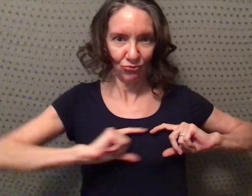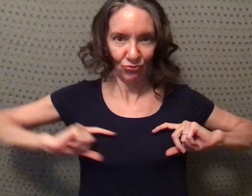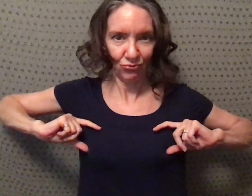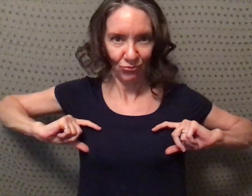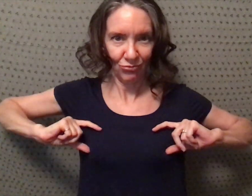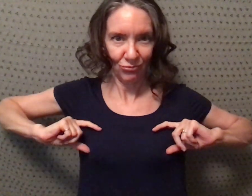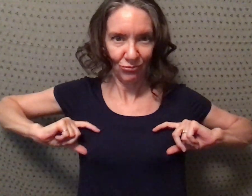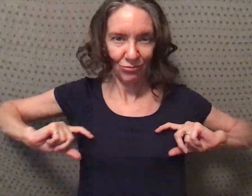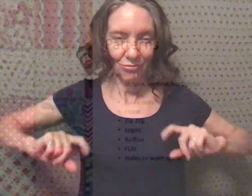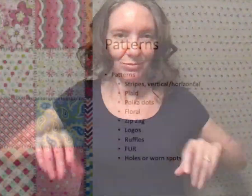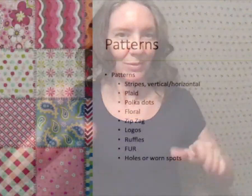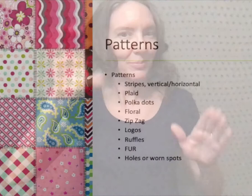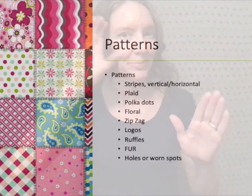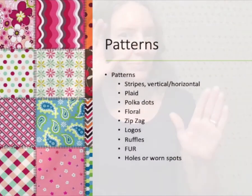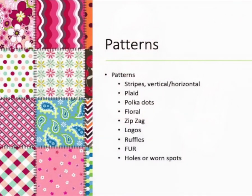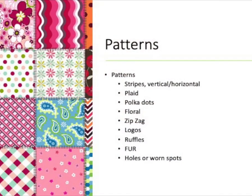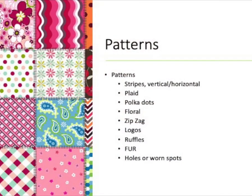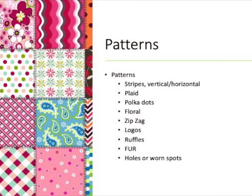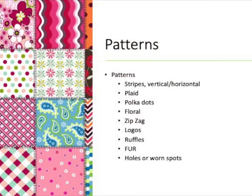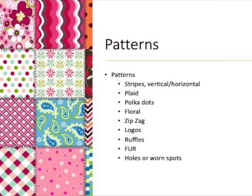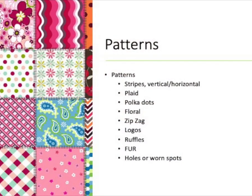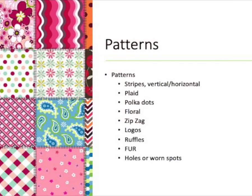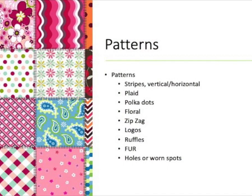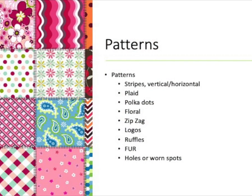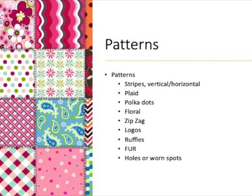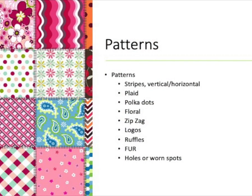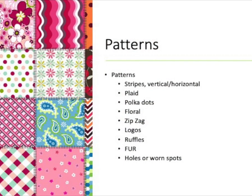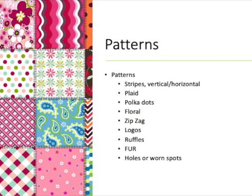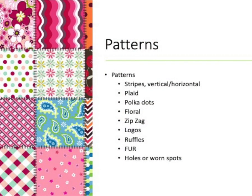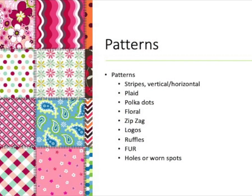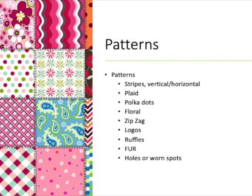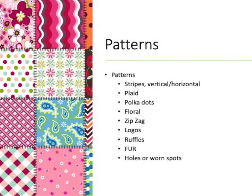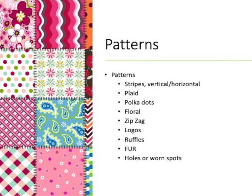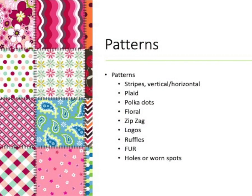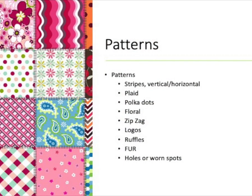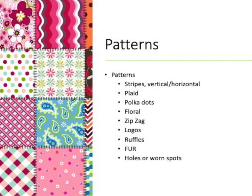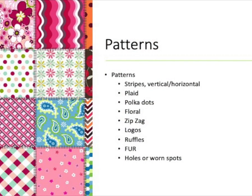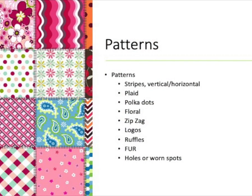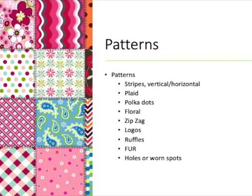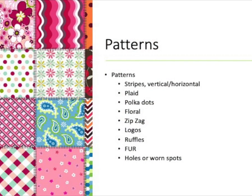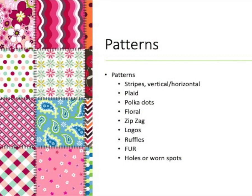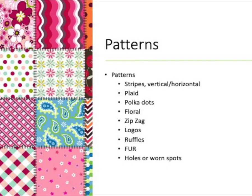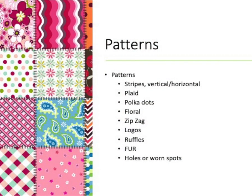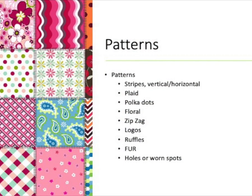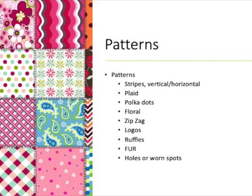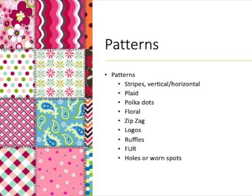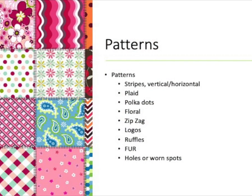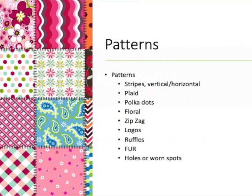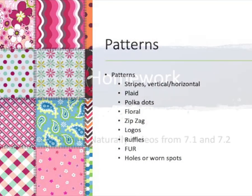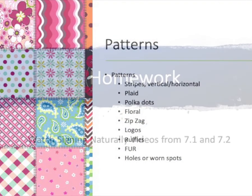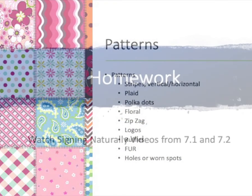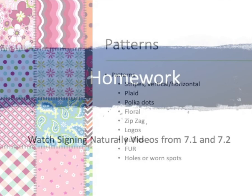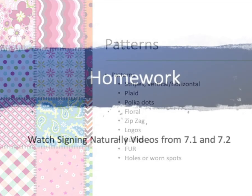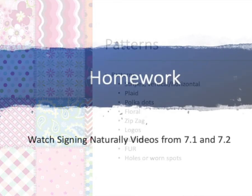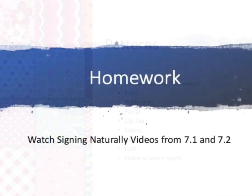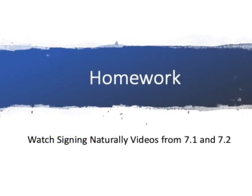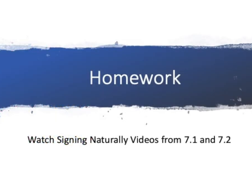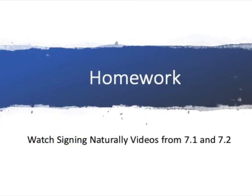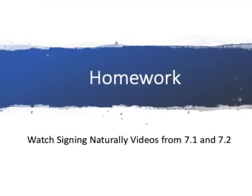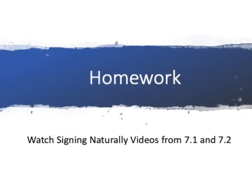printed on the front. These are just some of the patterns you can describe for clothing.